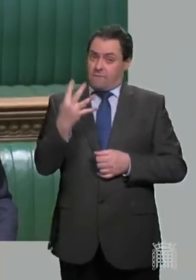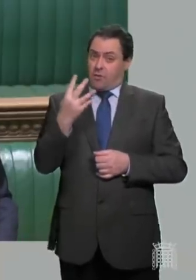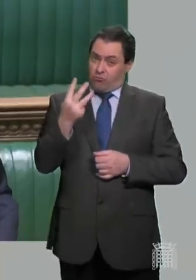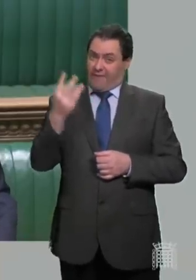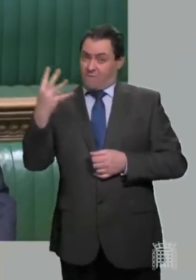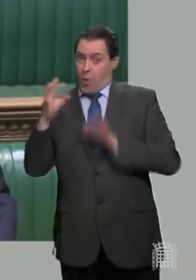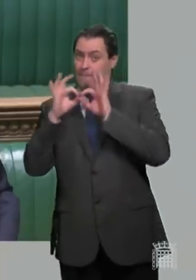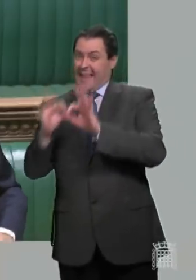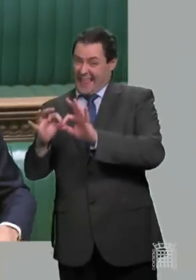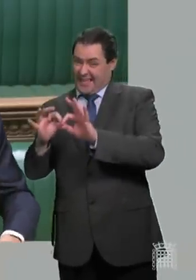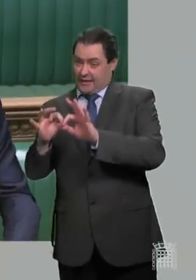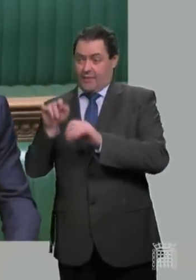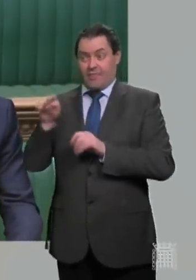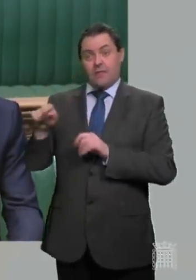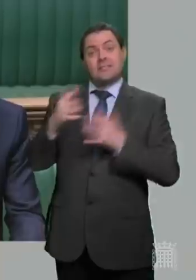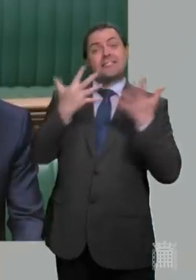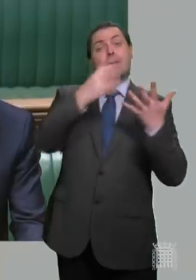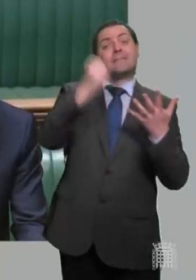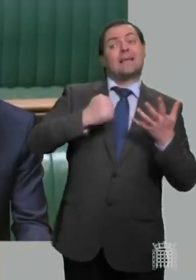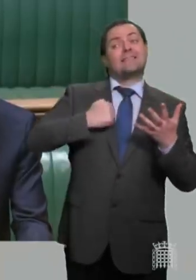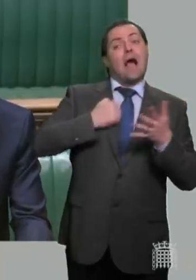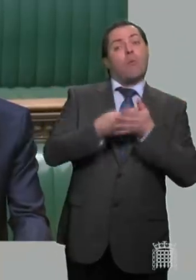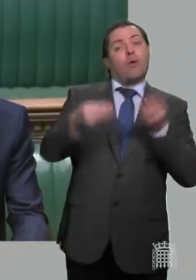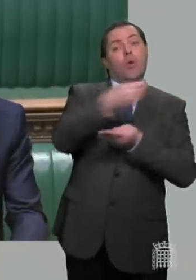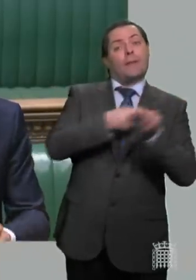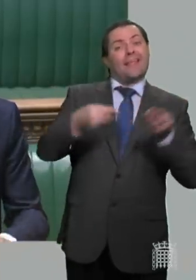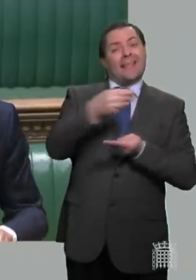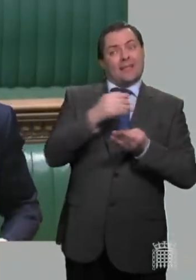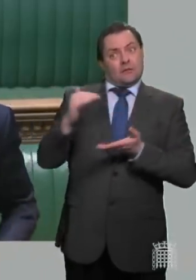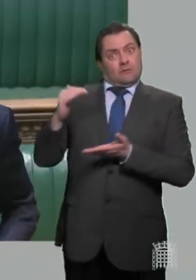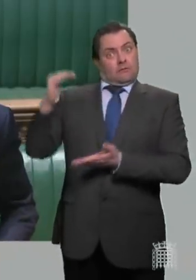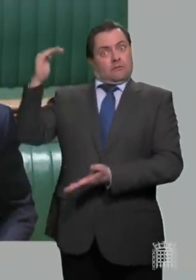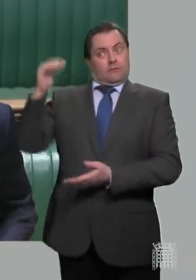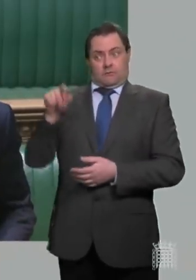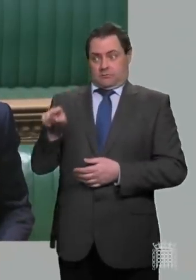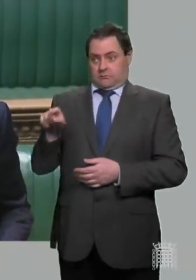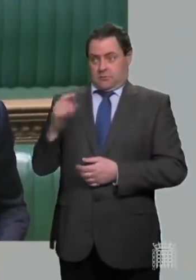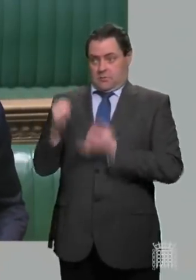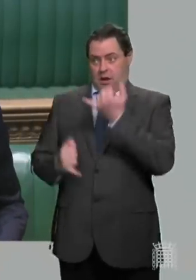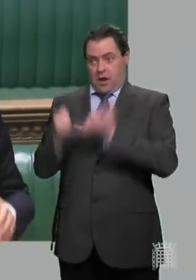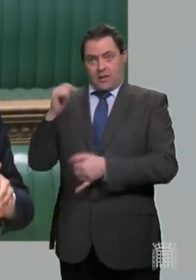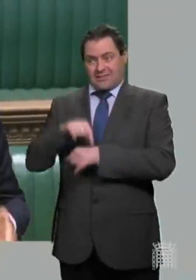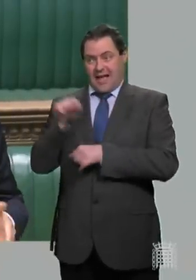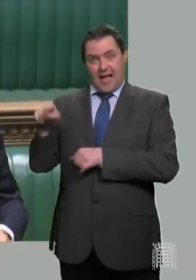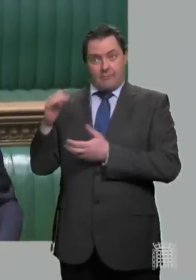10.3% of GDP—an amount so large it has only one rival in recent history: this year.